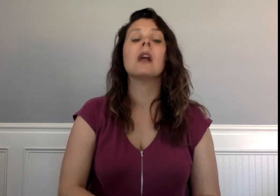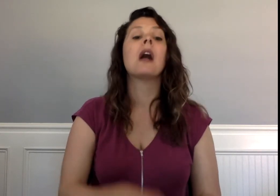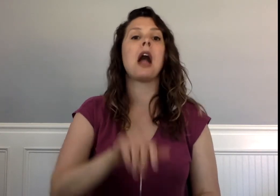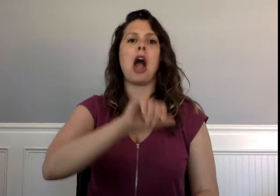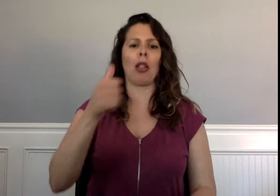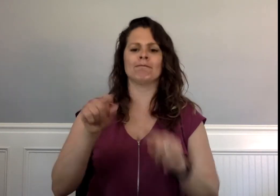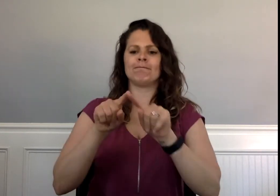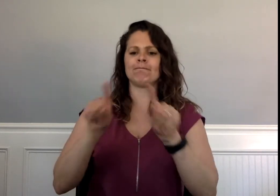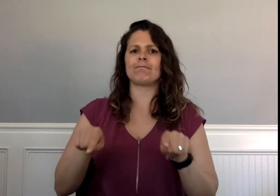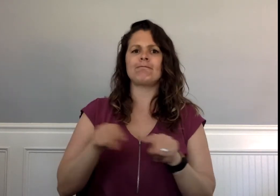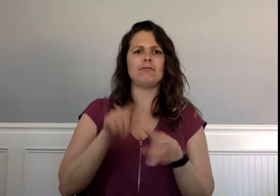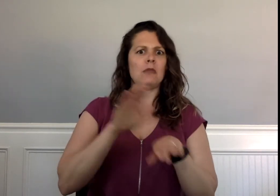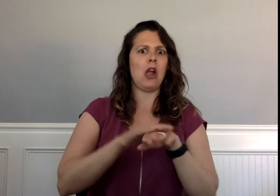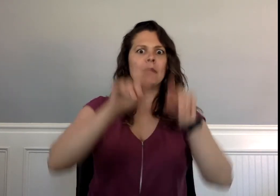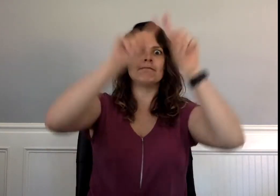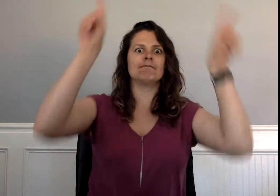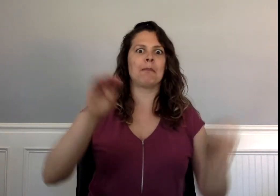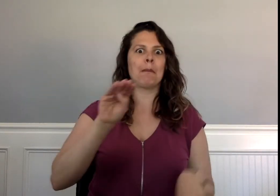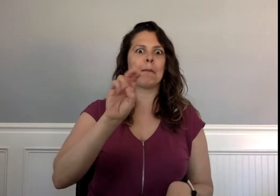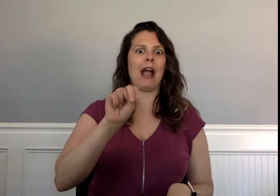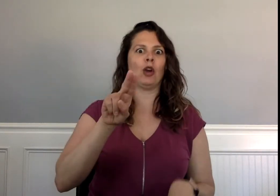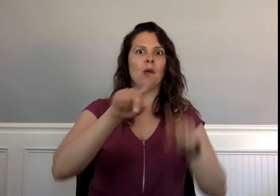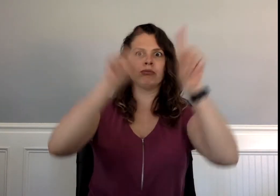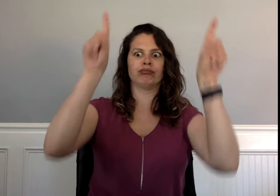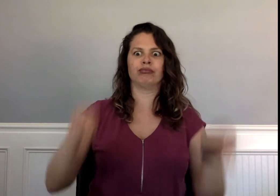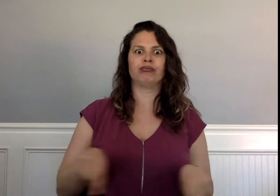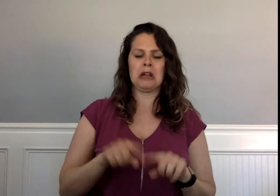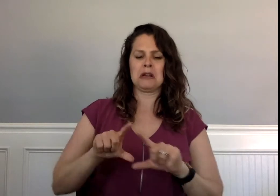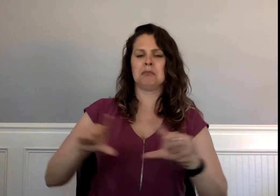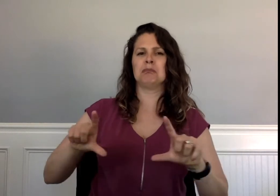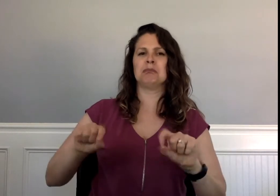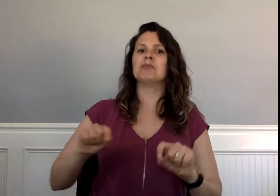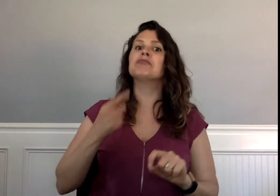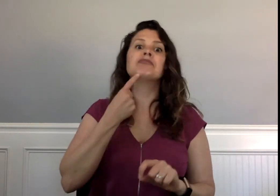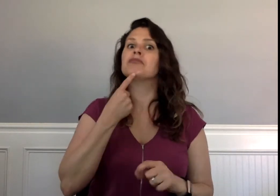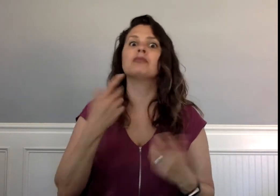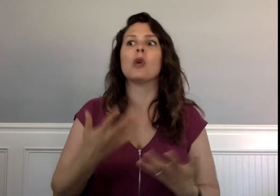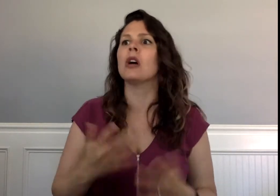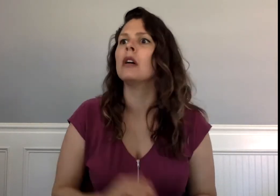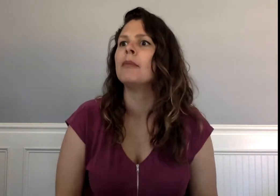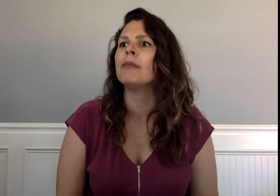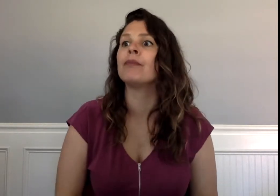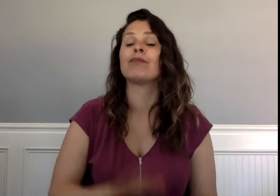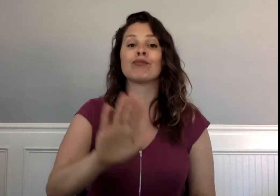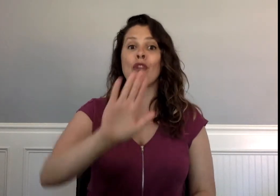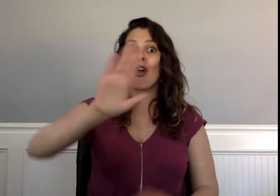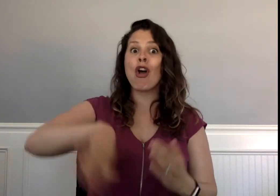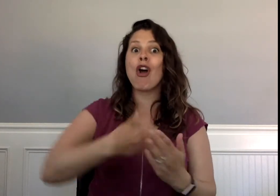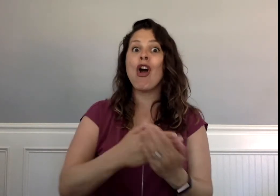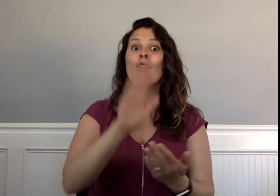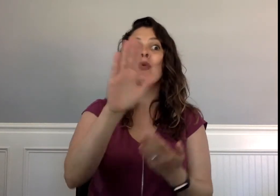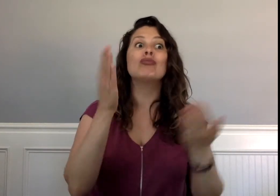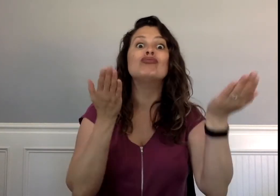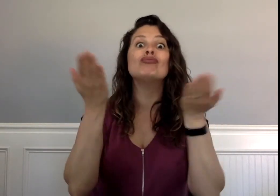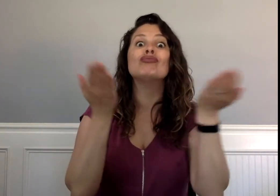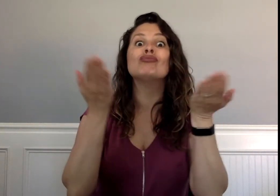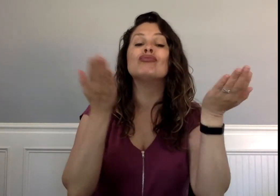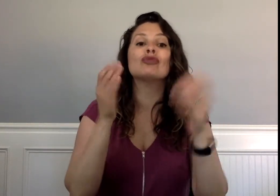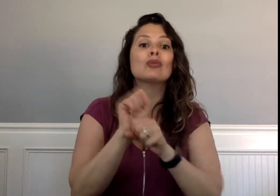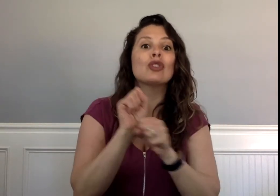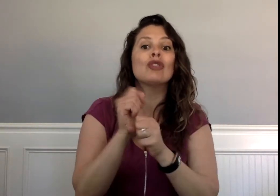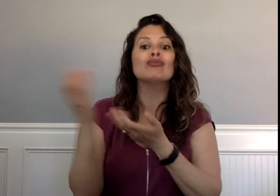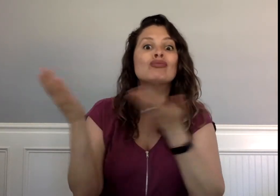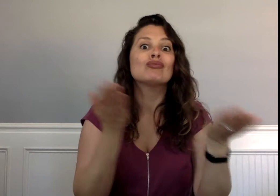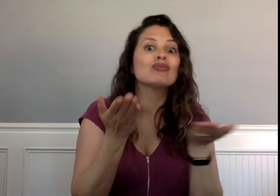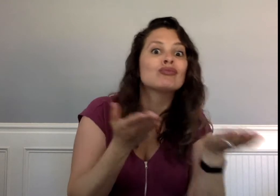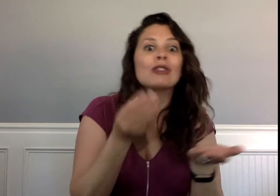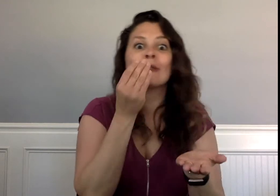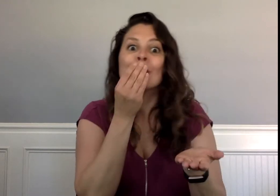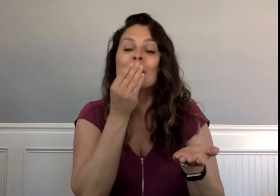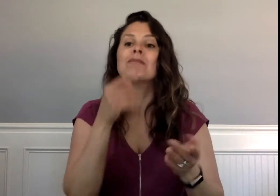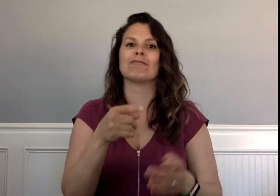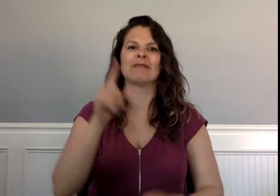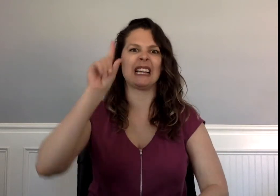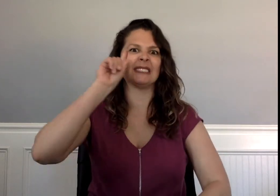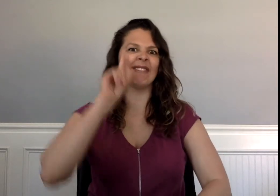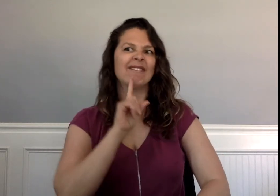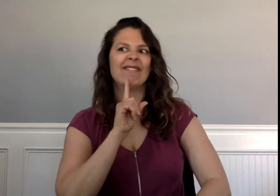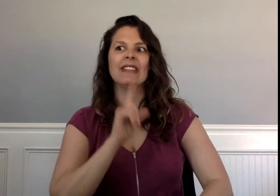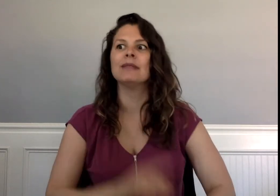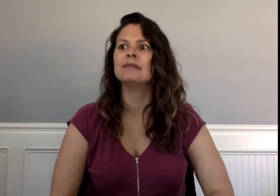Another part on the menu said, "All your servers are Deaf."